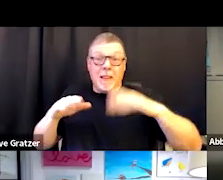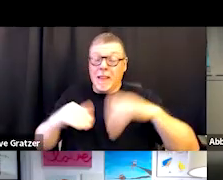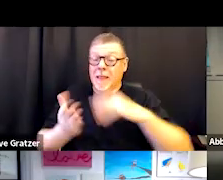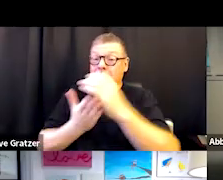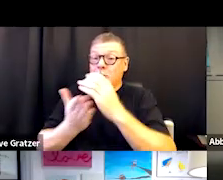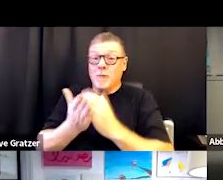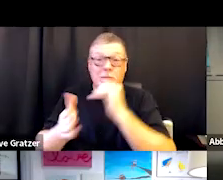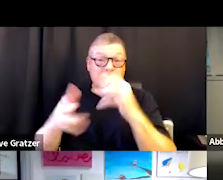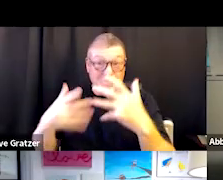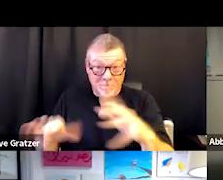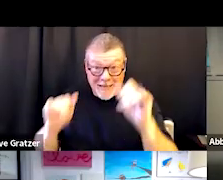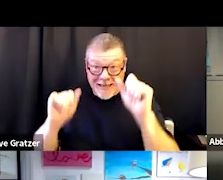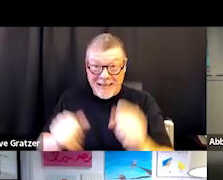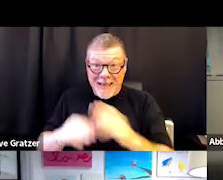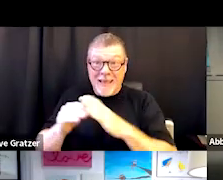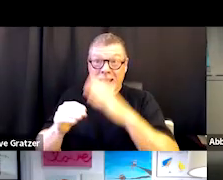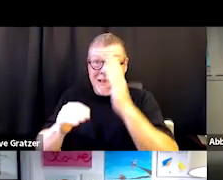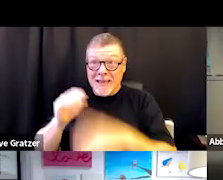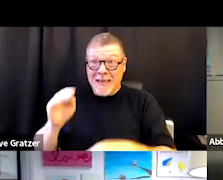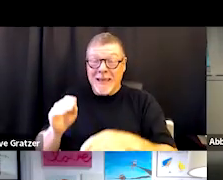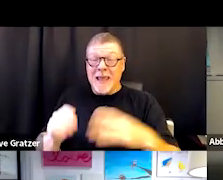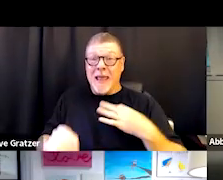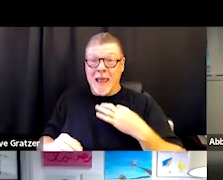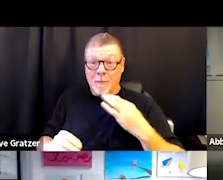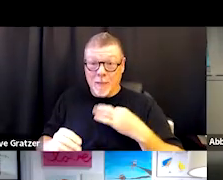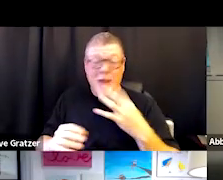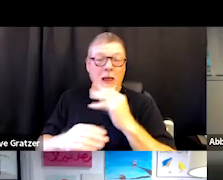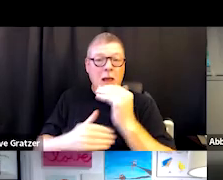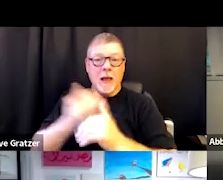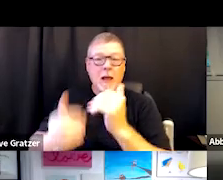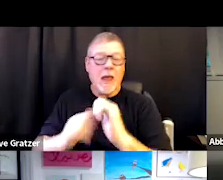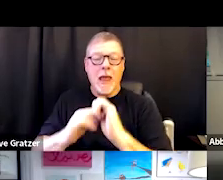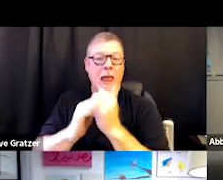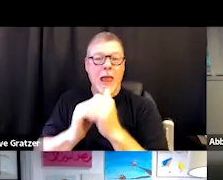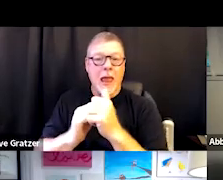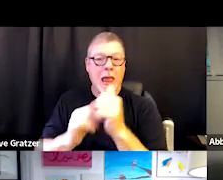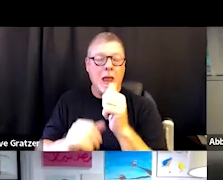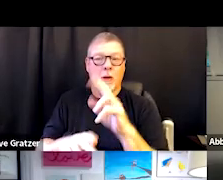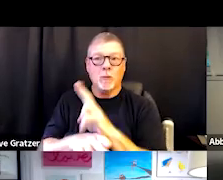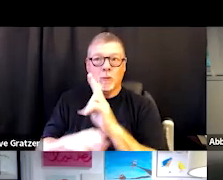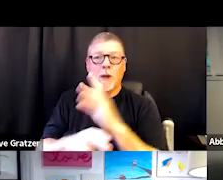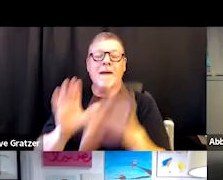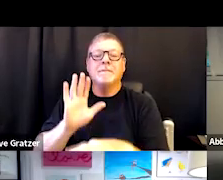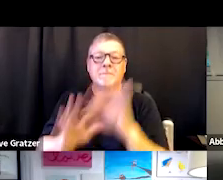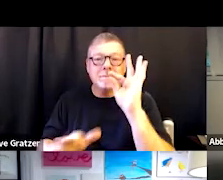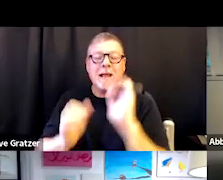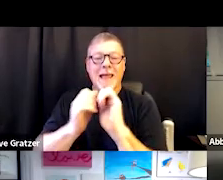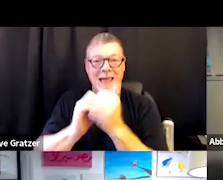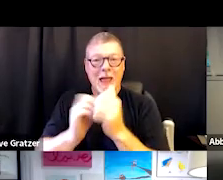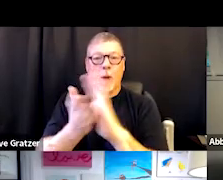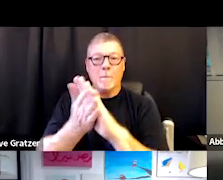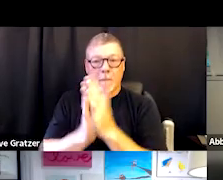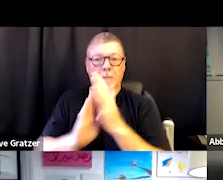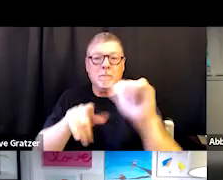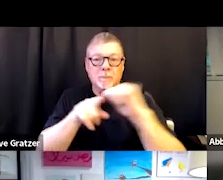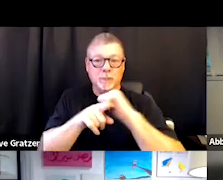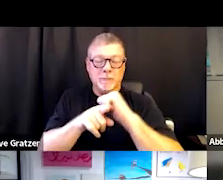are they still able to complete SOAR applications and how would you suggest they go about finding how to become SOAR trained?